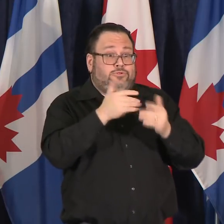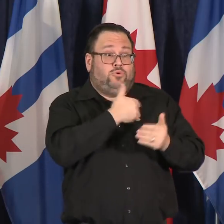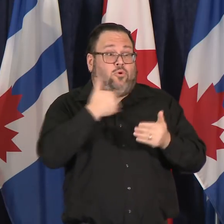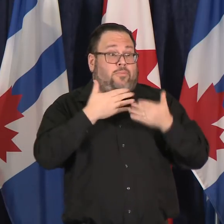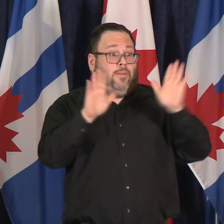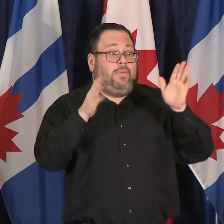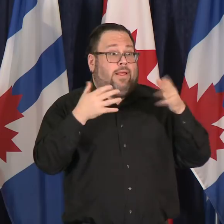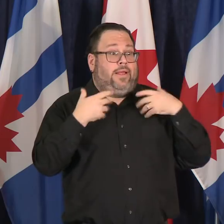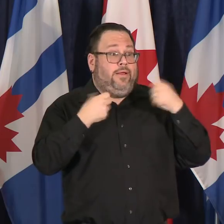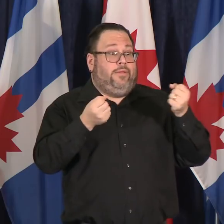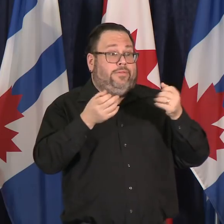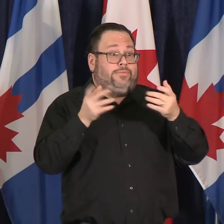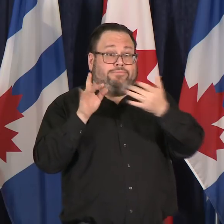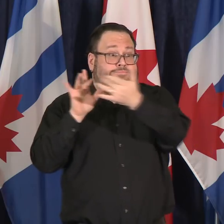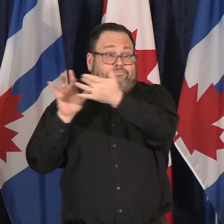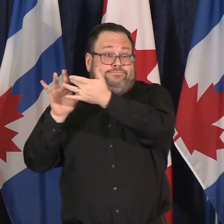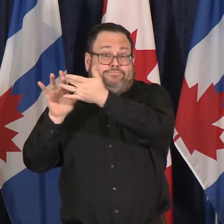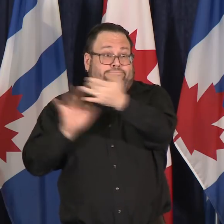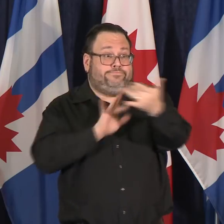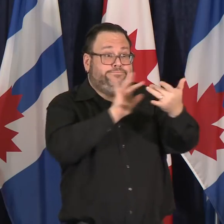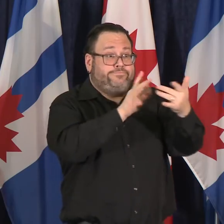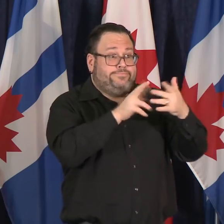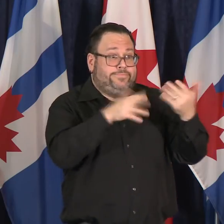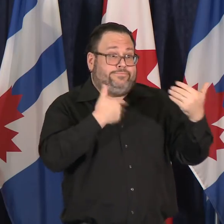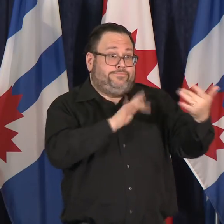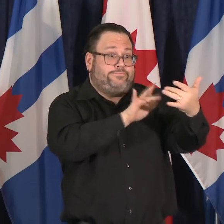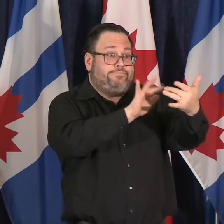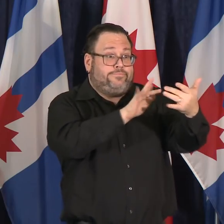the lines are already a little overloaded and go to the website but has